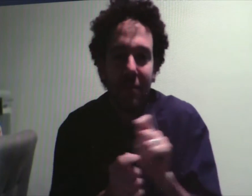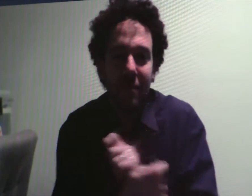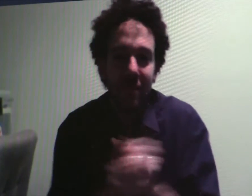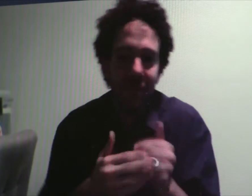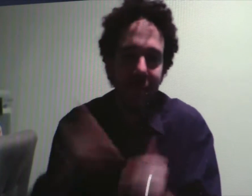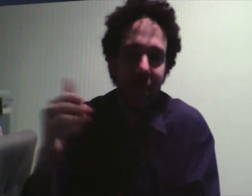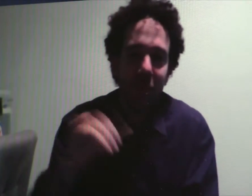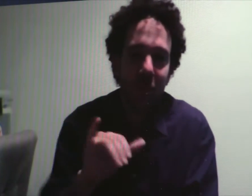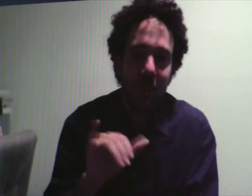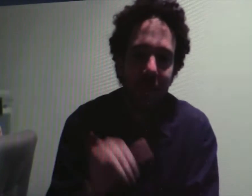over again if we want to evolve for the future.